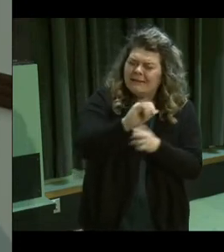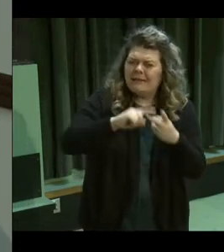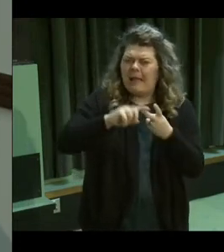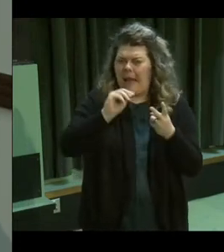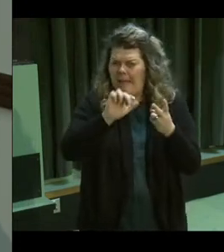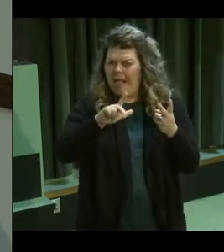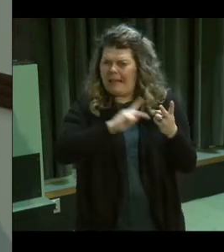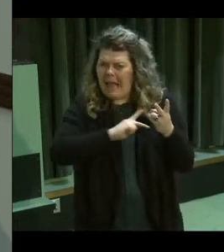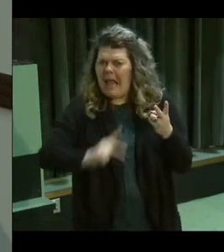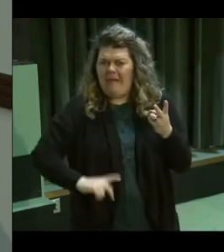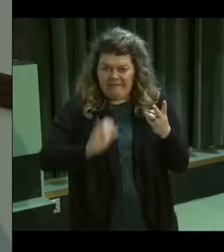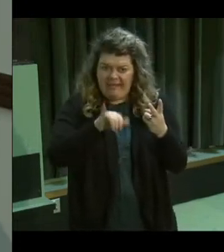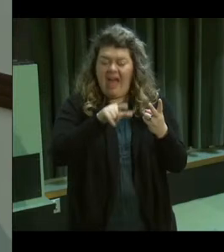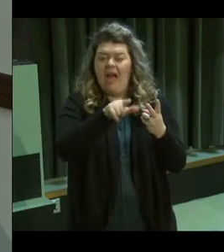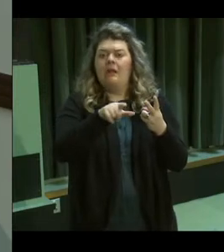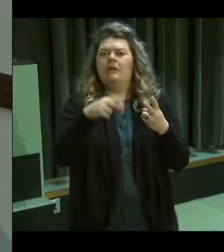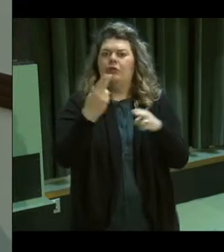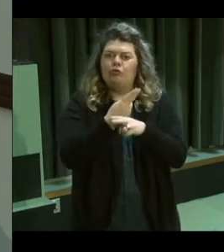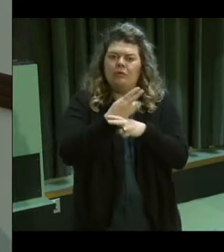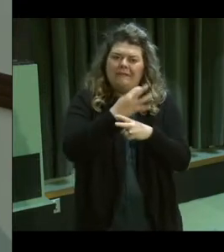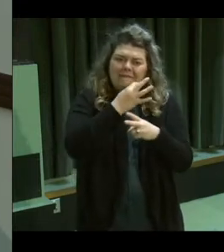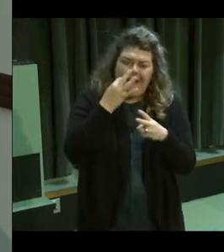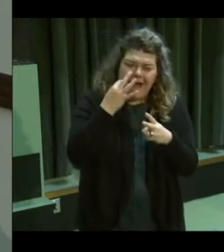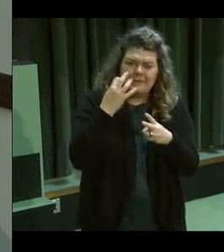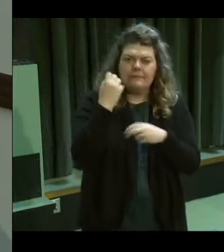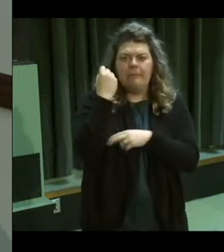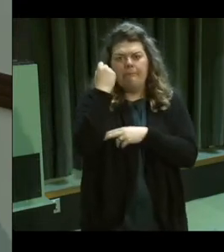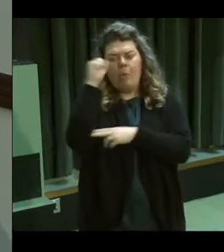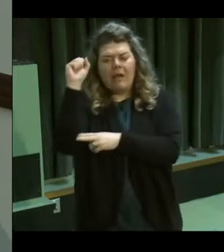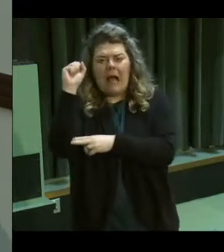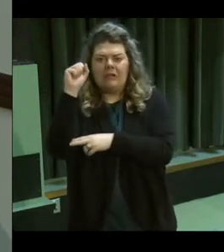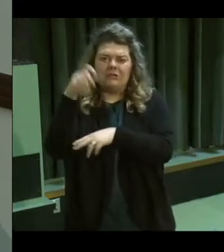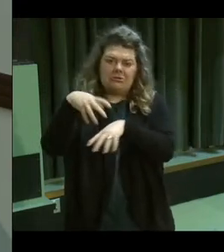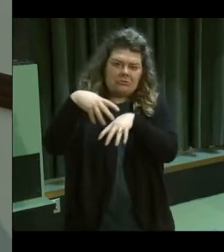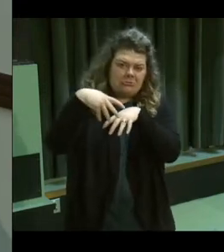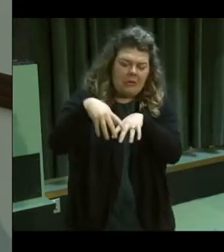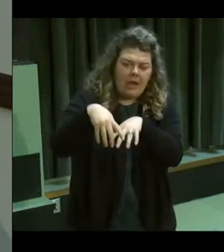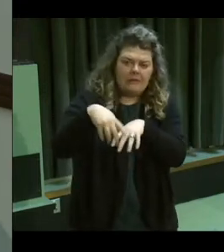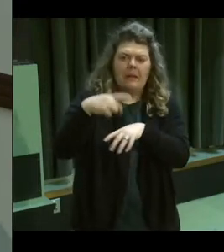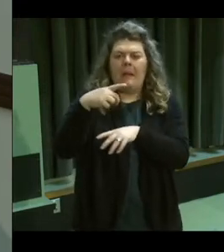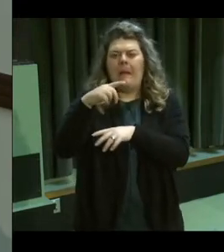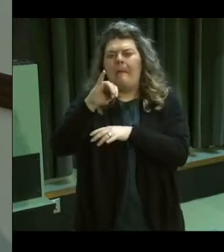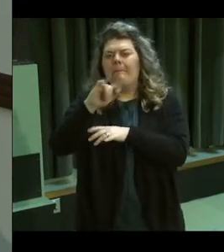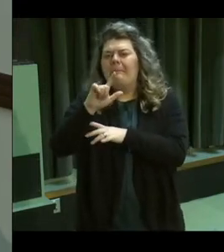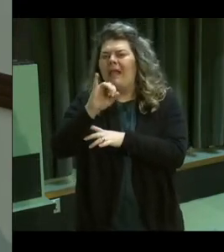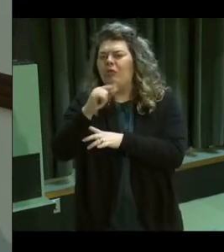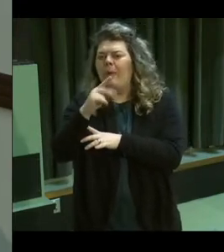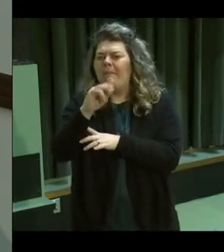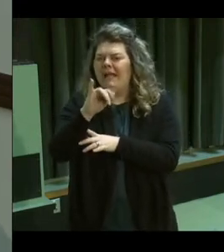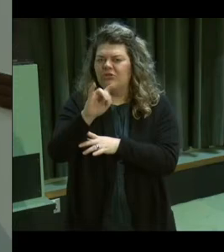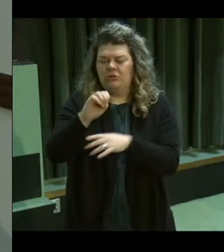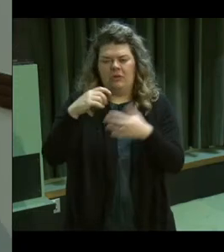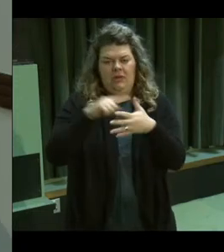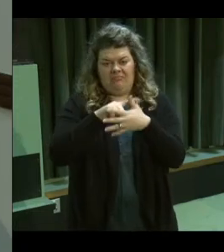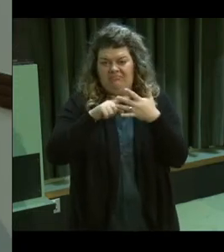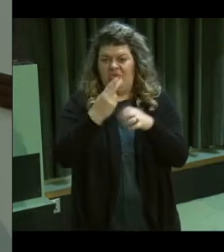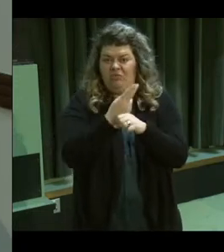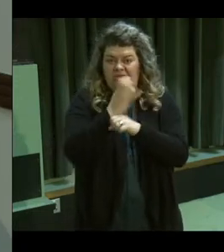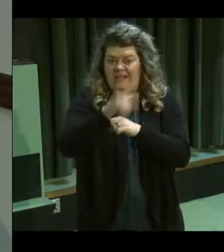He used peaceful tactics such as fasts and boycotts, strikes and